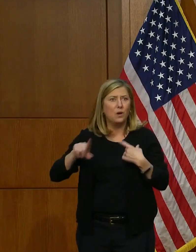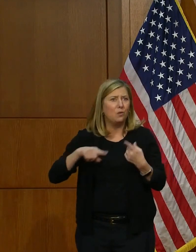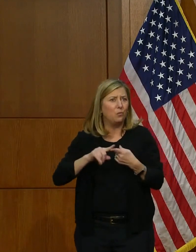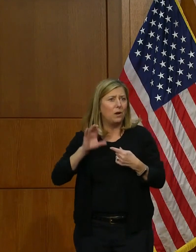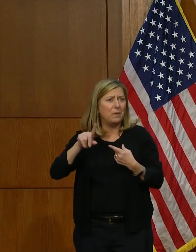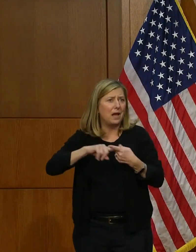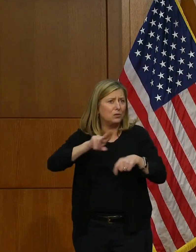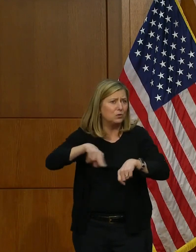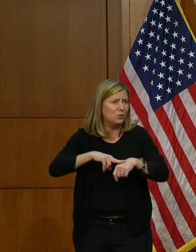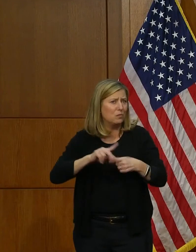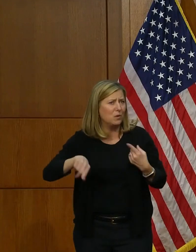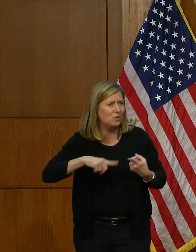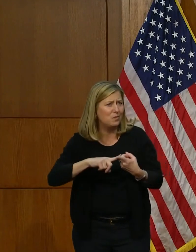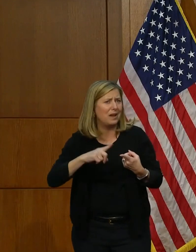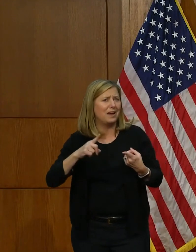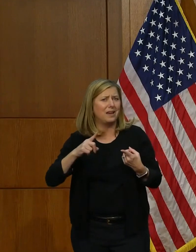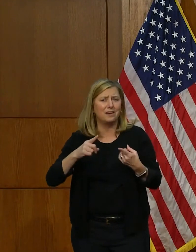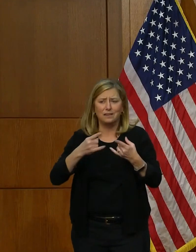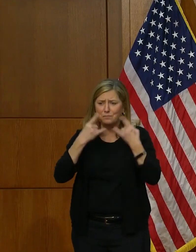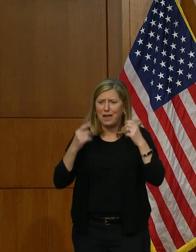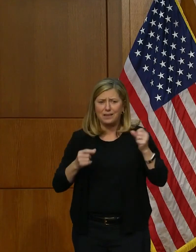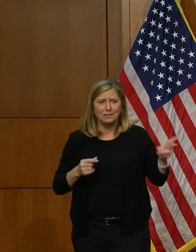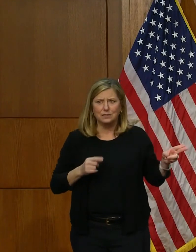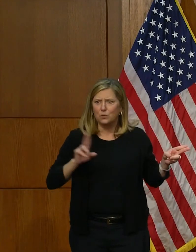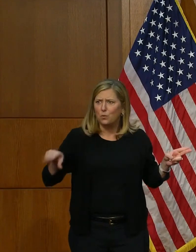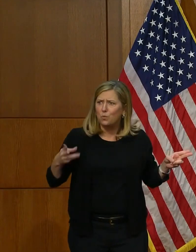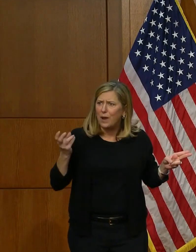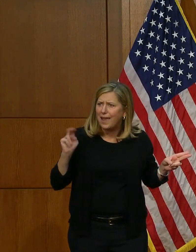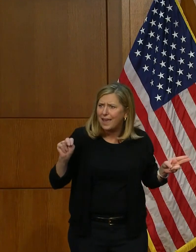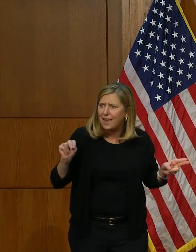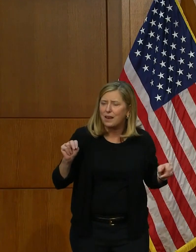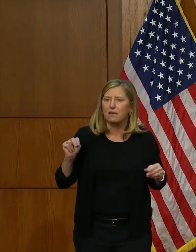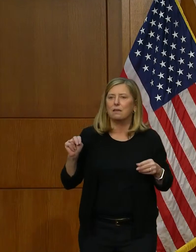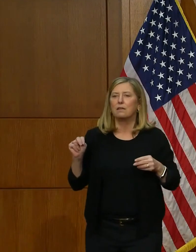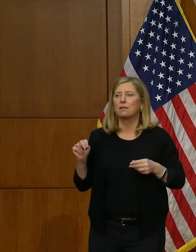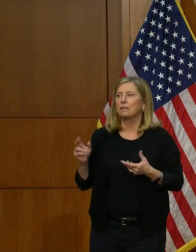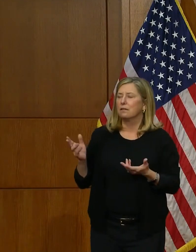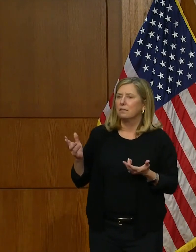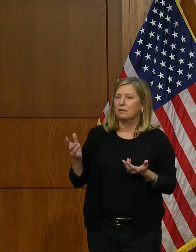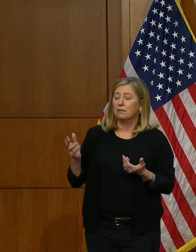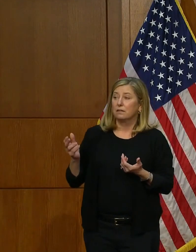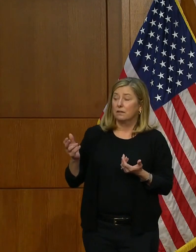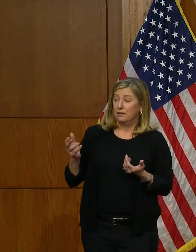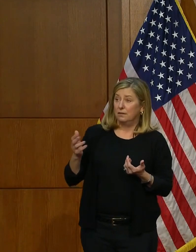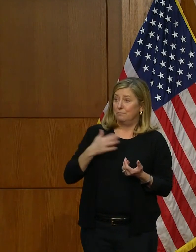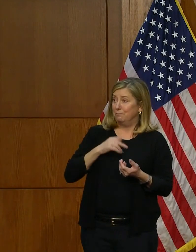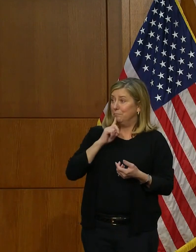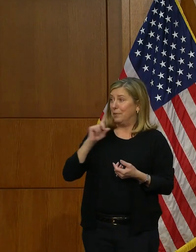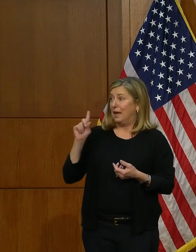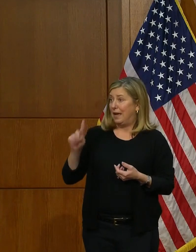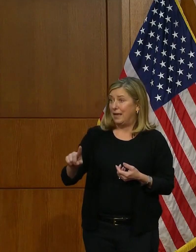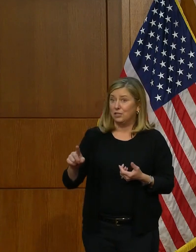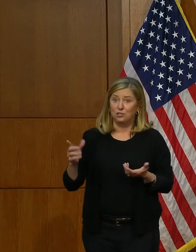DAY MULTIPLE TIMES A DAY. YOU KNOW, WHEN WILL WE BE ABLE TO RETURN TO NORMAL ONE WILL BE